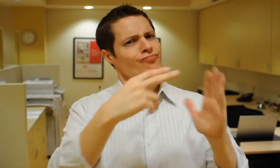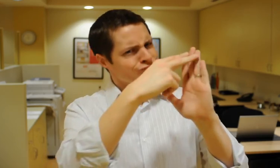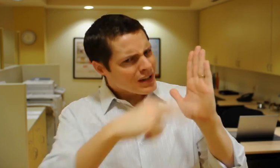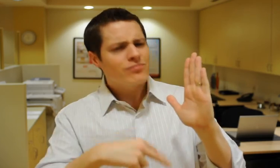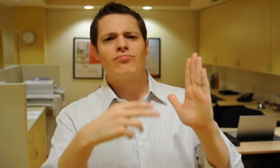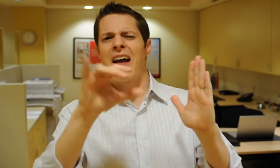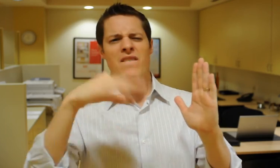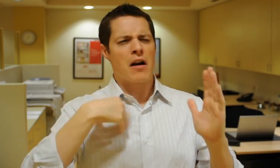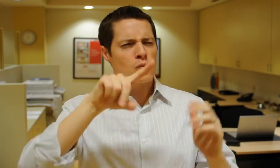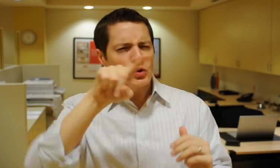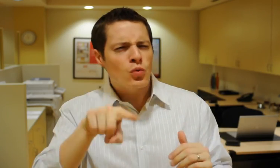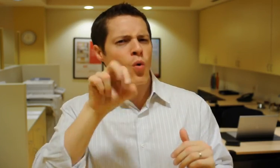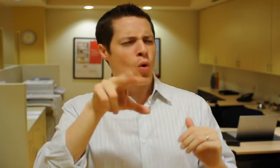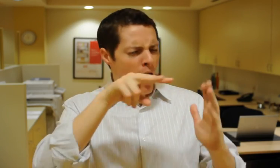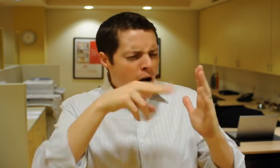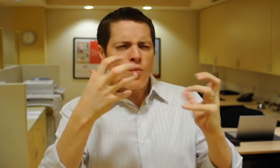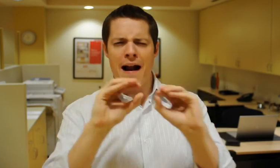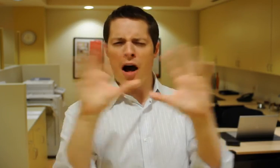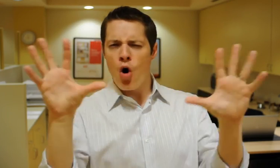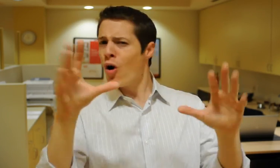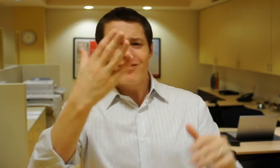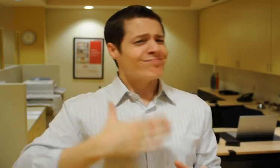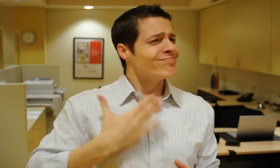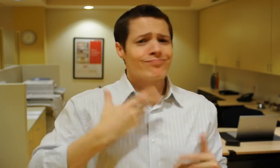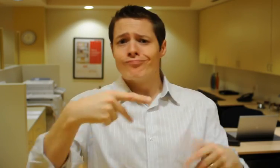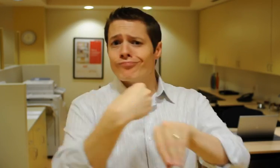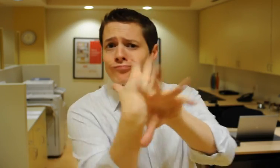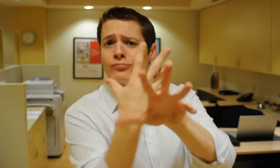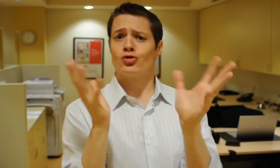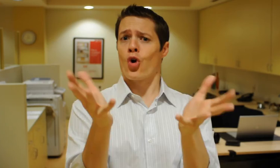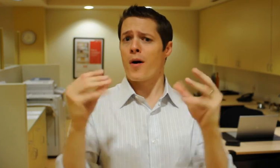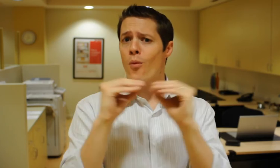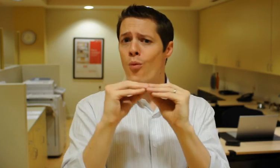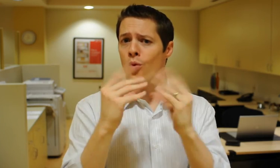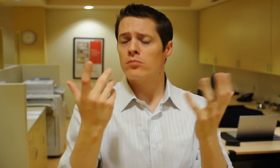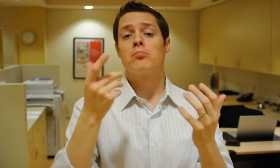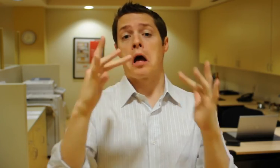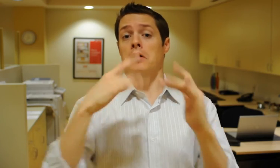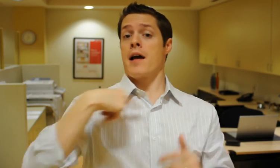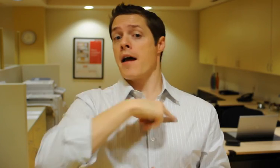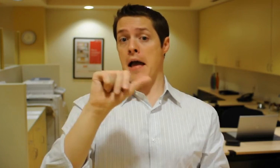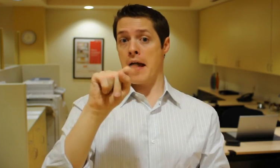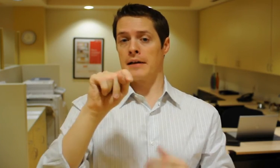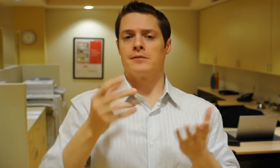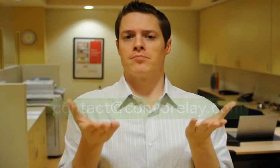You're welcome to read it and if you have questions Or want clarification, we are happy to video and chat with you. You can contact us at: